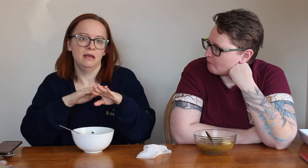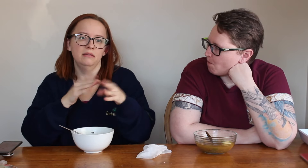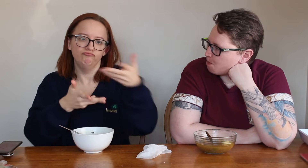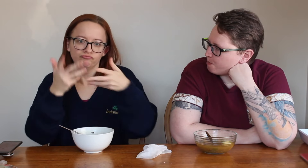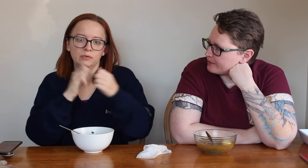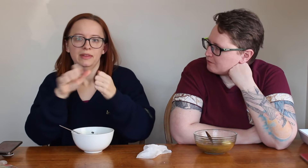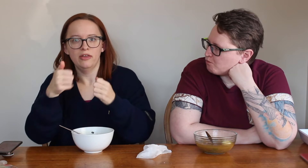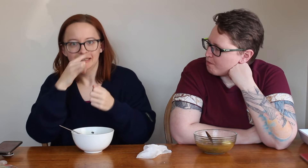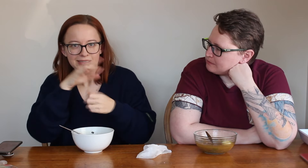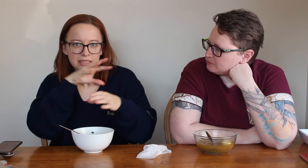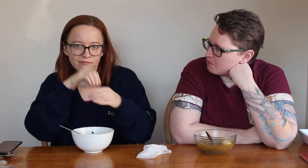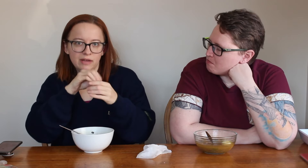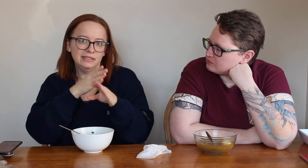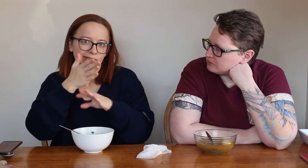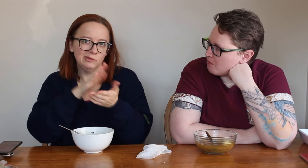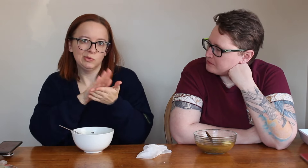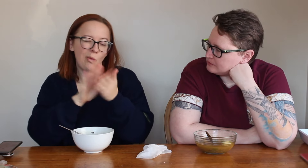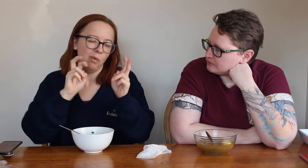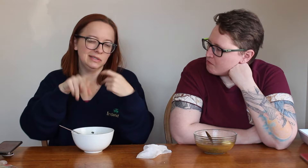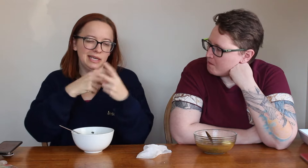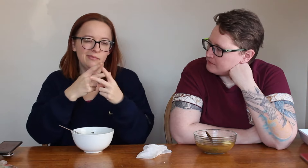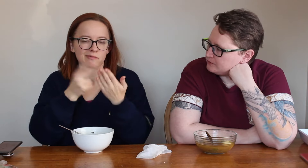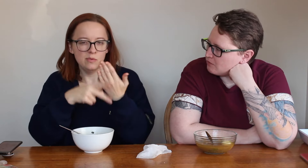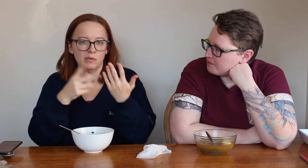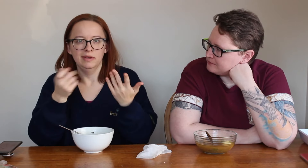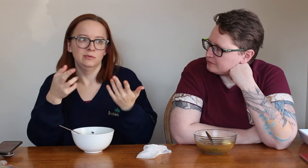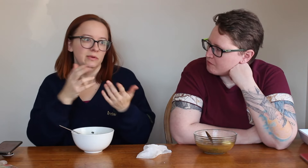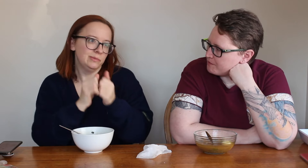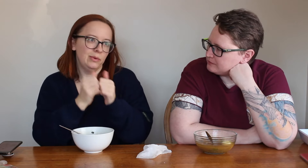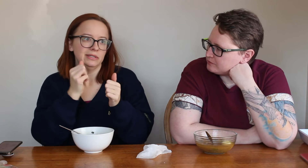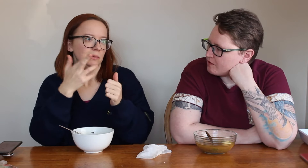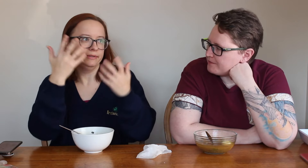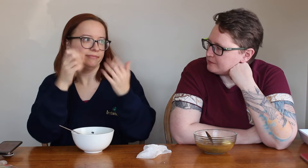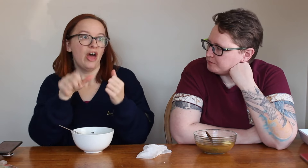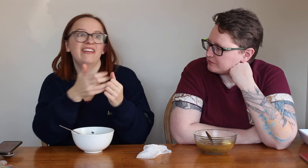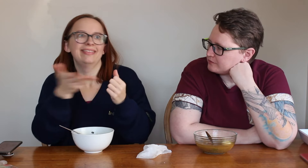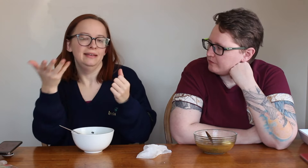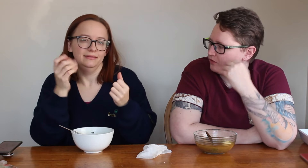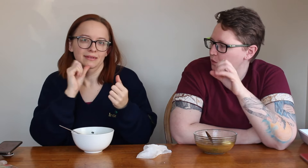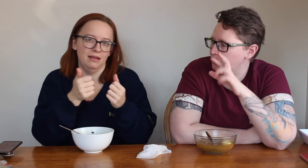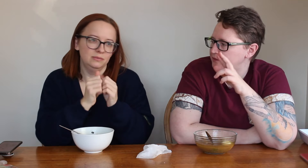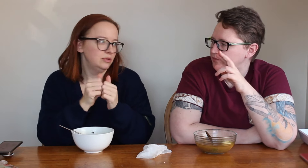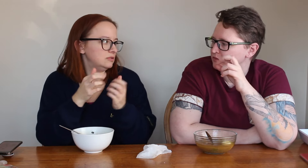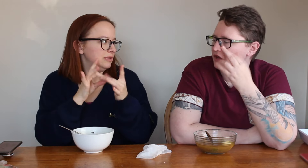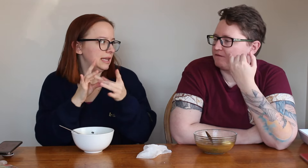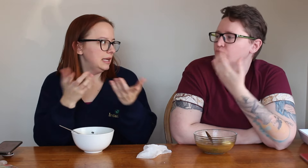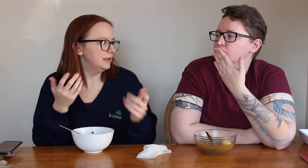We can afford it, we might put him into school if we'd like it, if we have the money and we Find something that I like I would put him in there. But for now I think